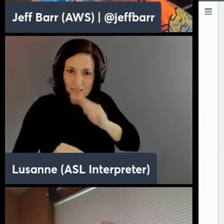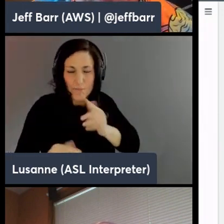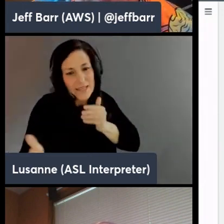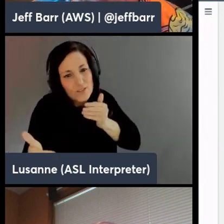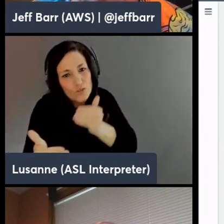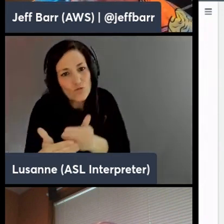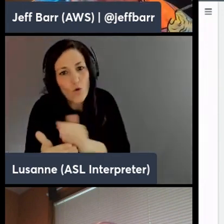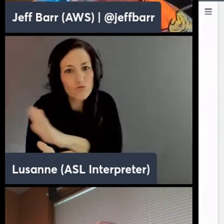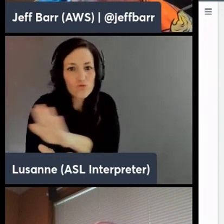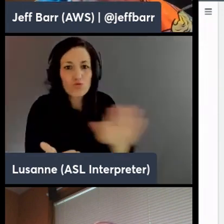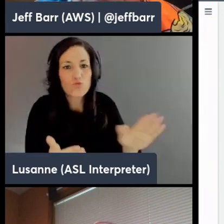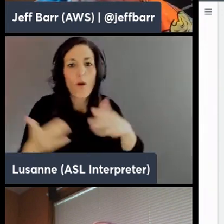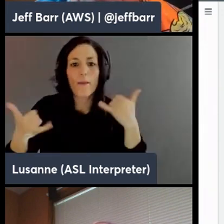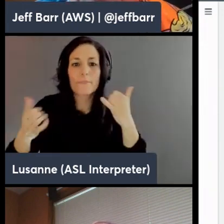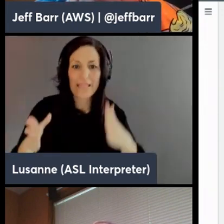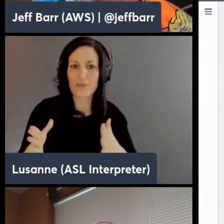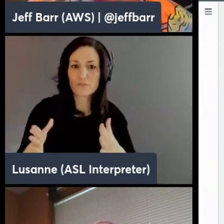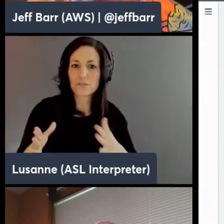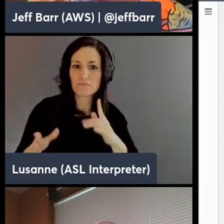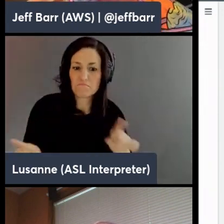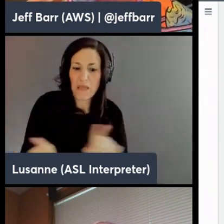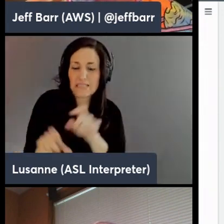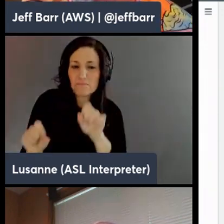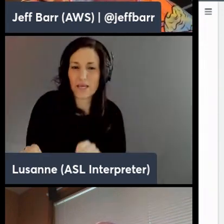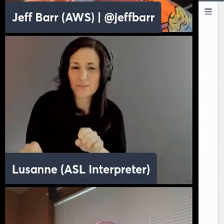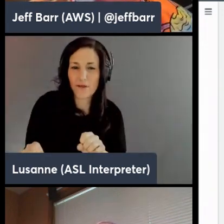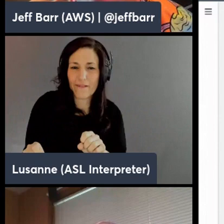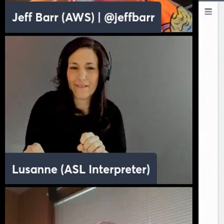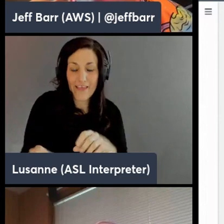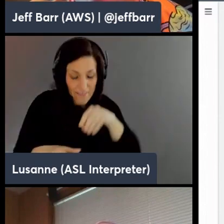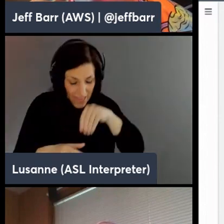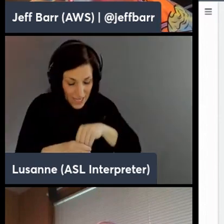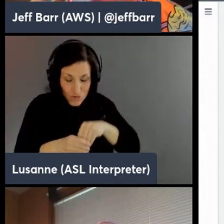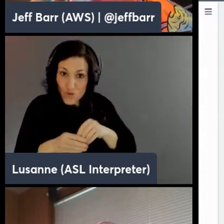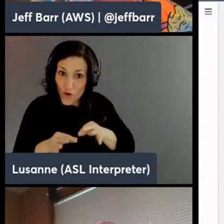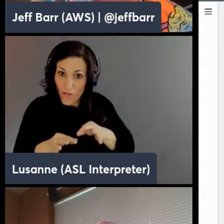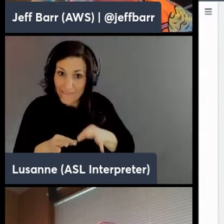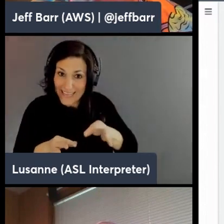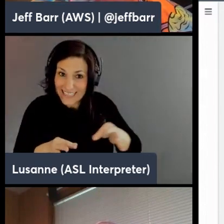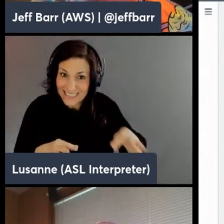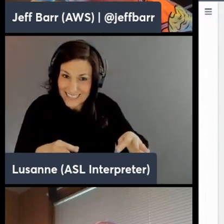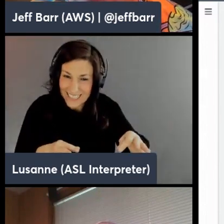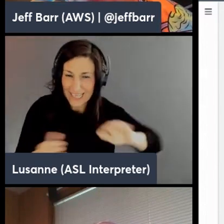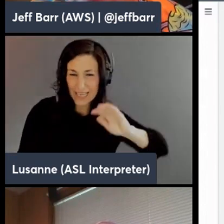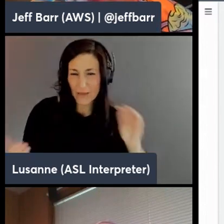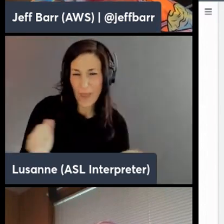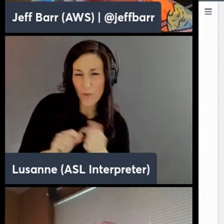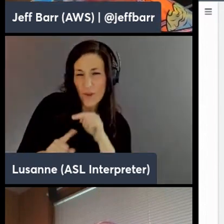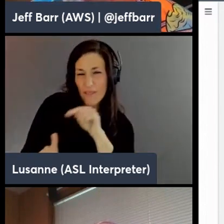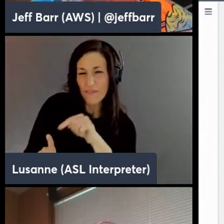The latency that we have internally versus the latency that is provided by the internet,